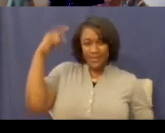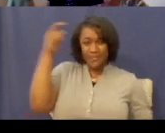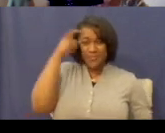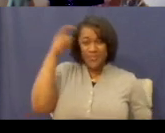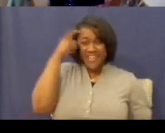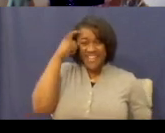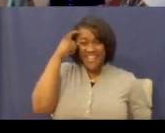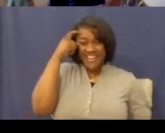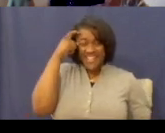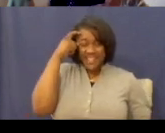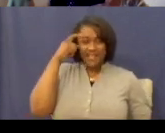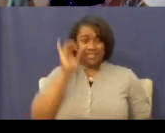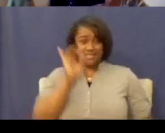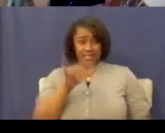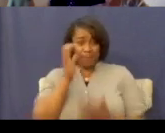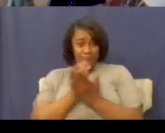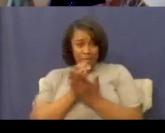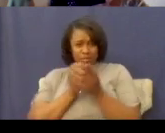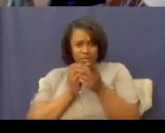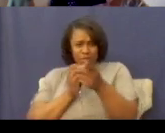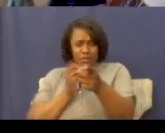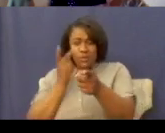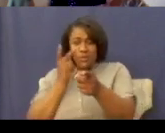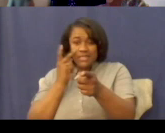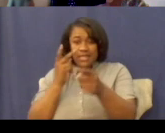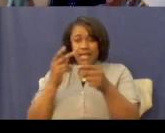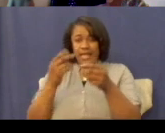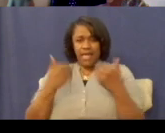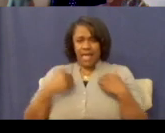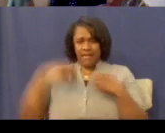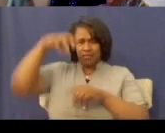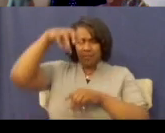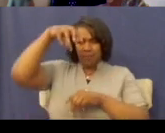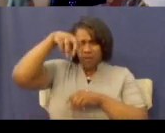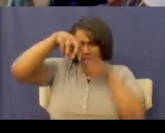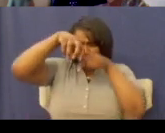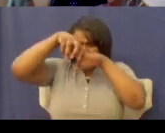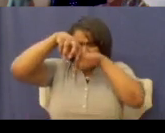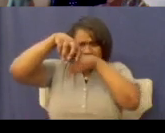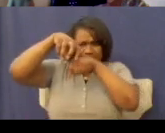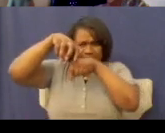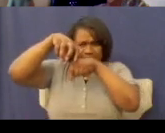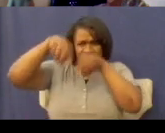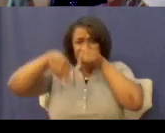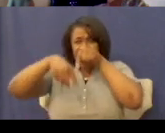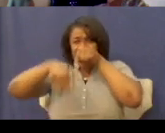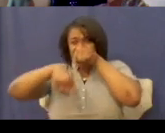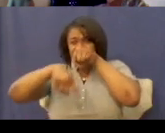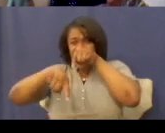that it also has a kind of a tail that comes down. This tail sits in the neck.